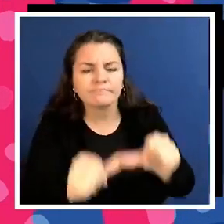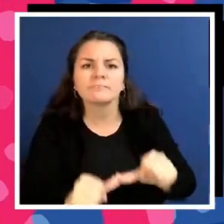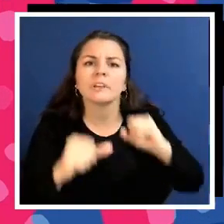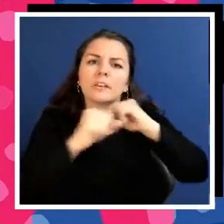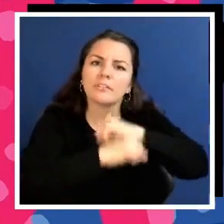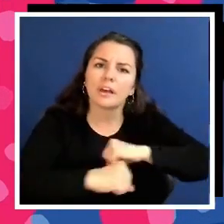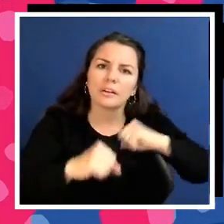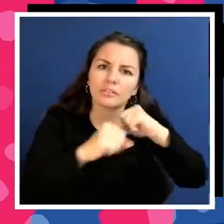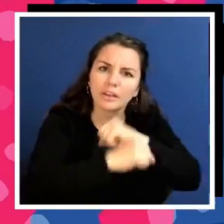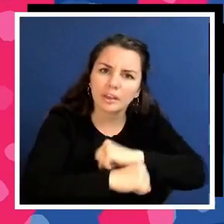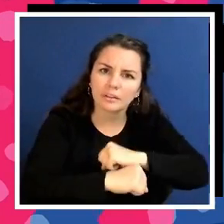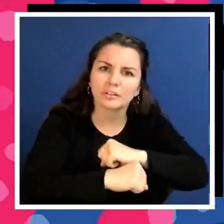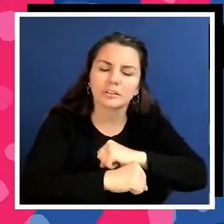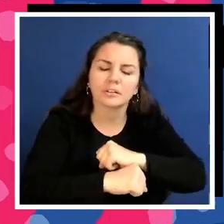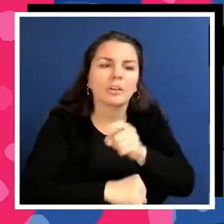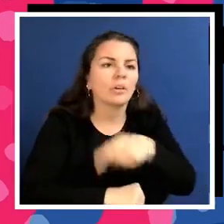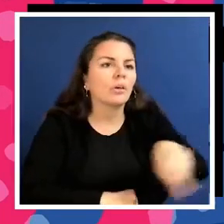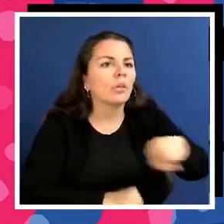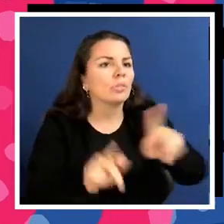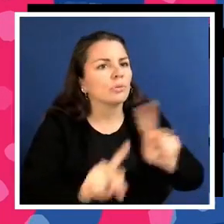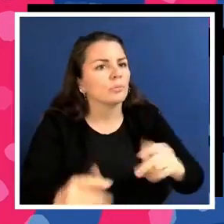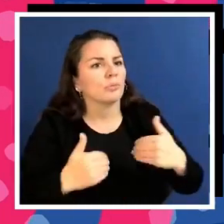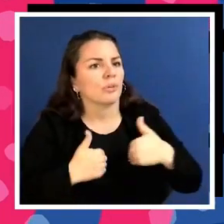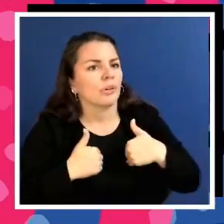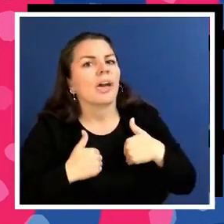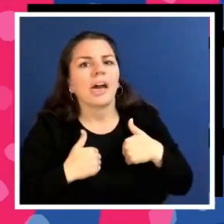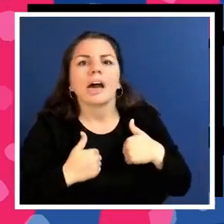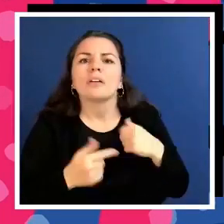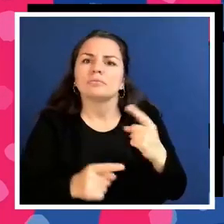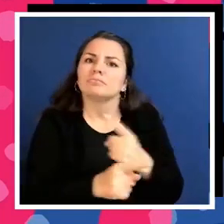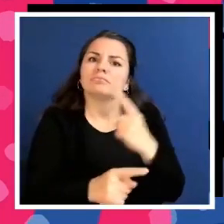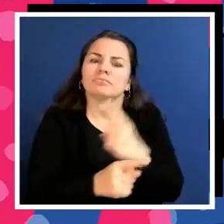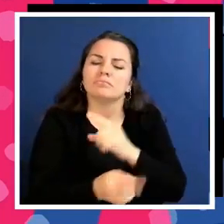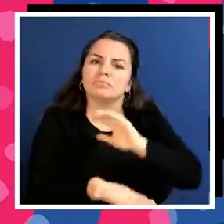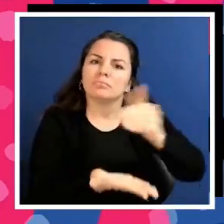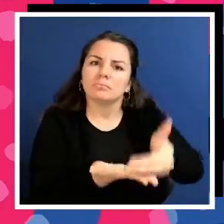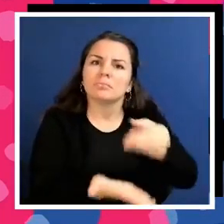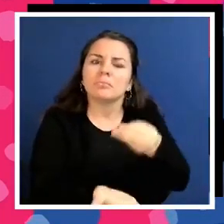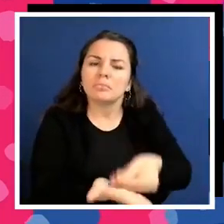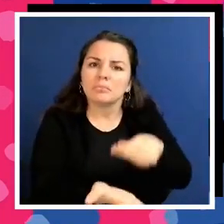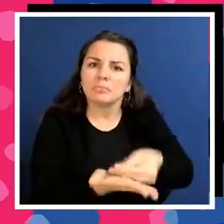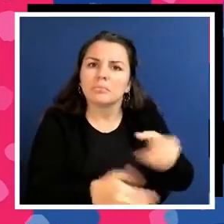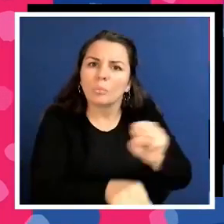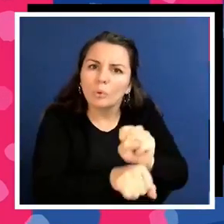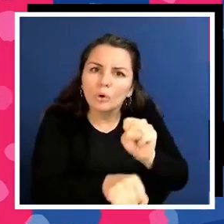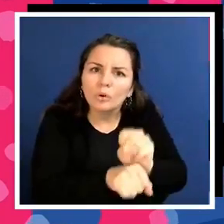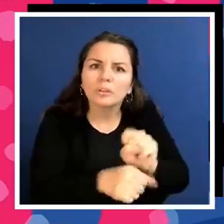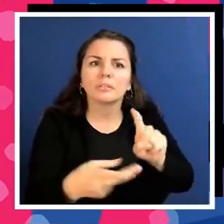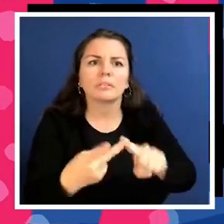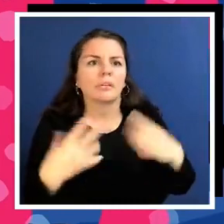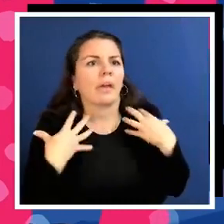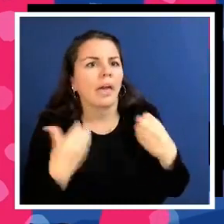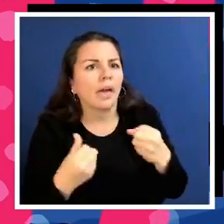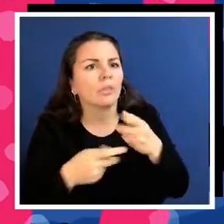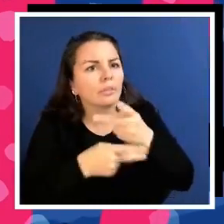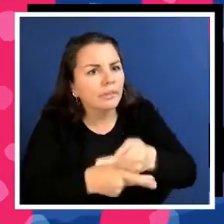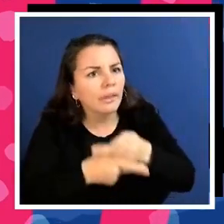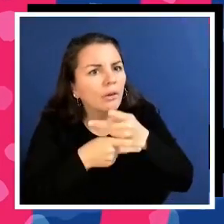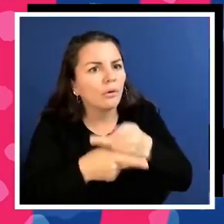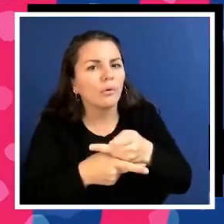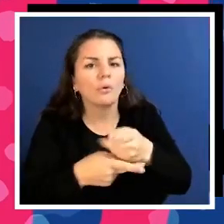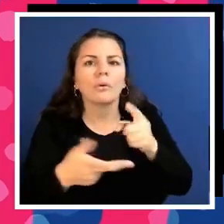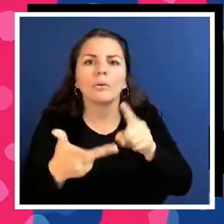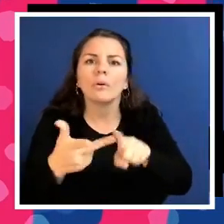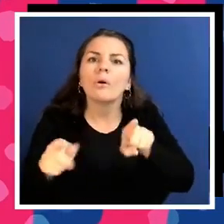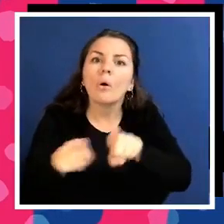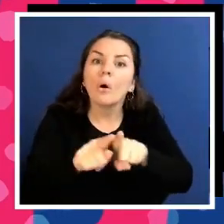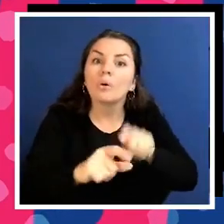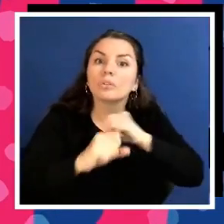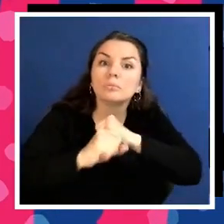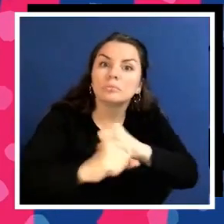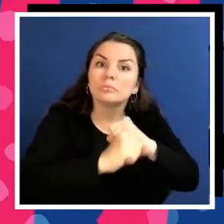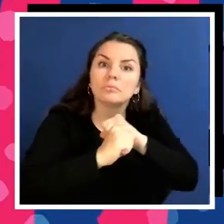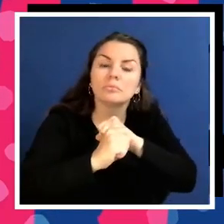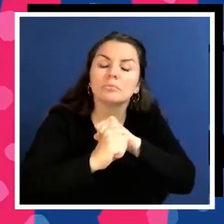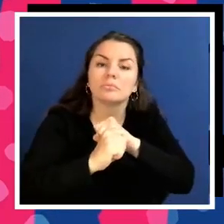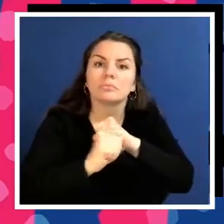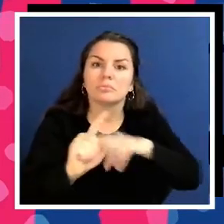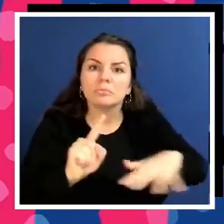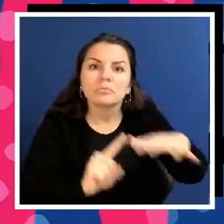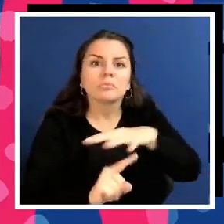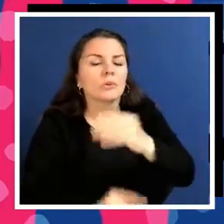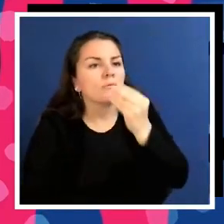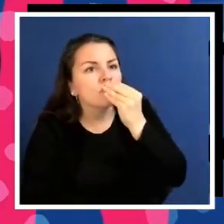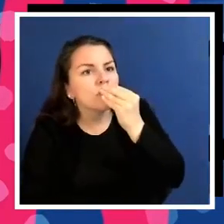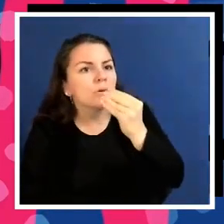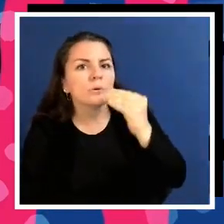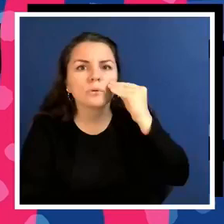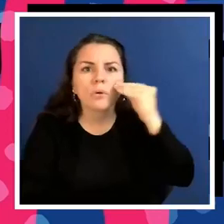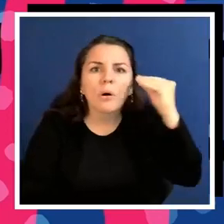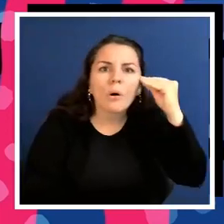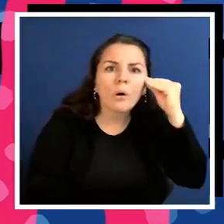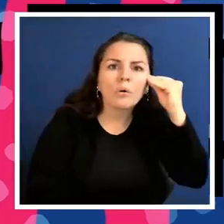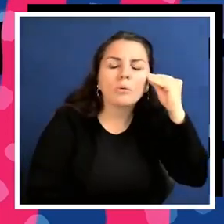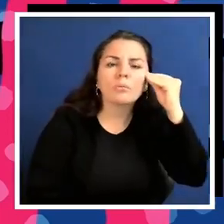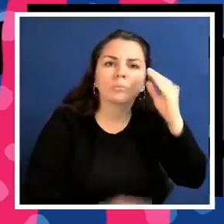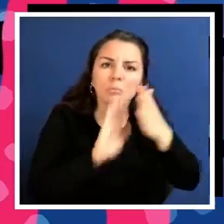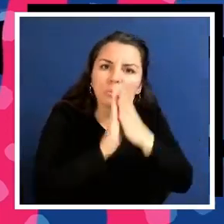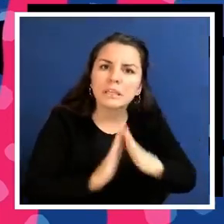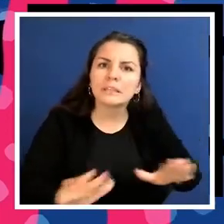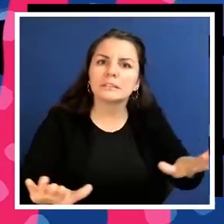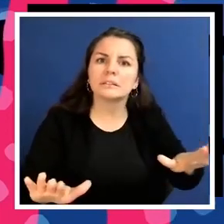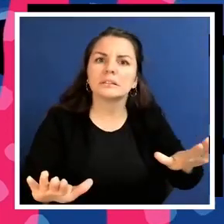HELP US GOD TO MOVE IN SUCH A